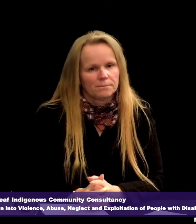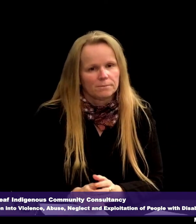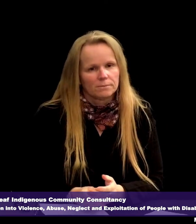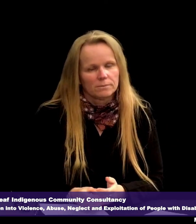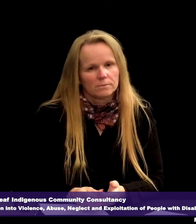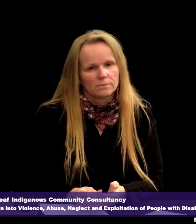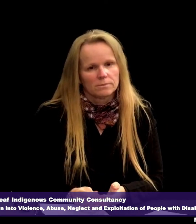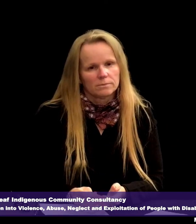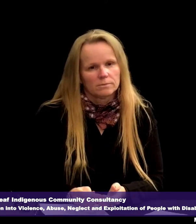when you are not able to return home to country.